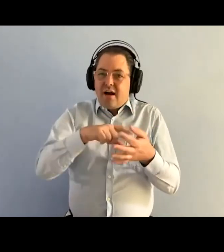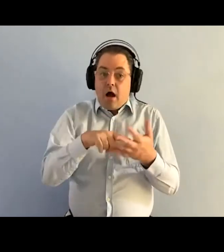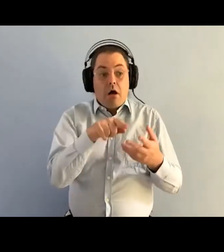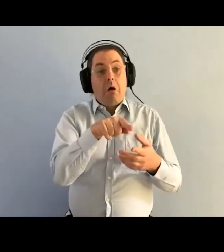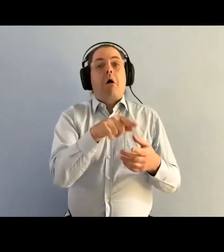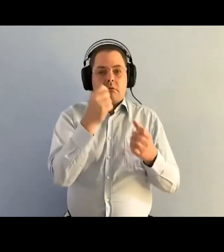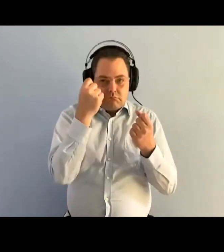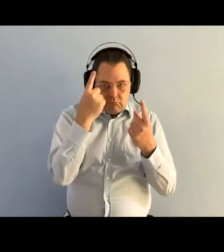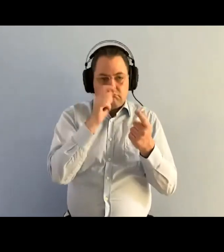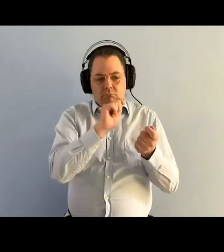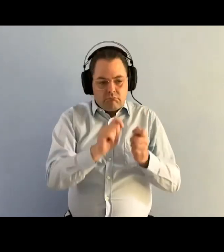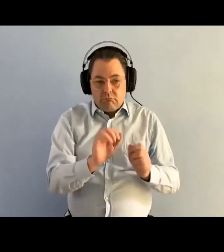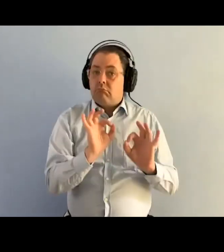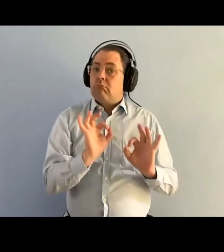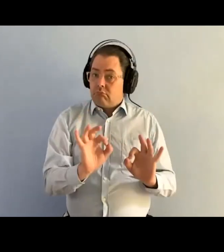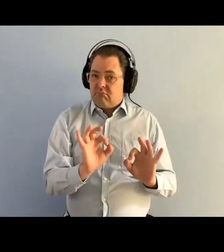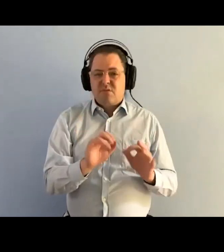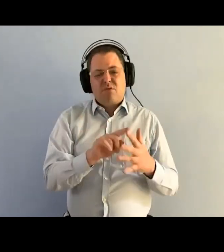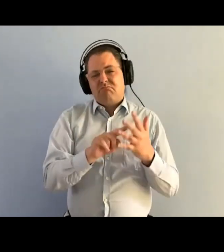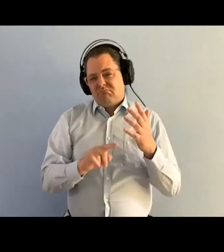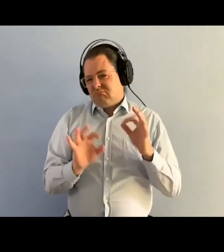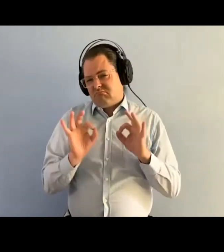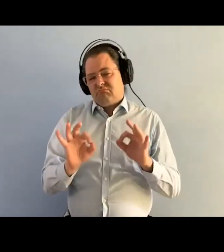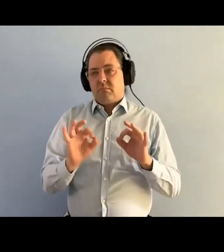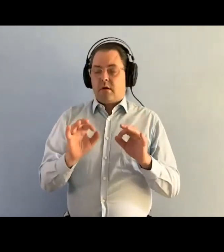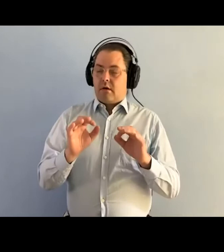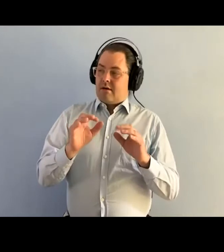in a local level was a strong realization to deal with the pandemic,